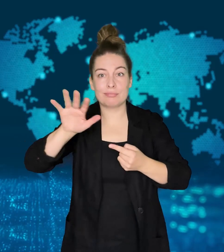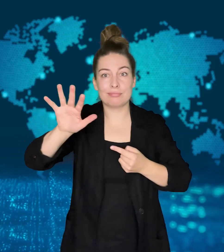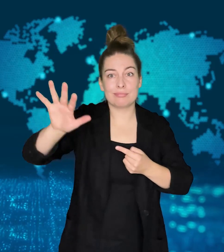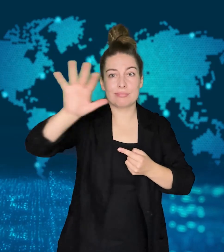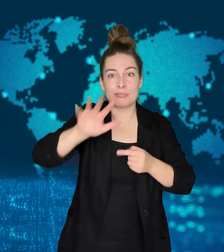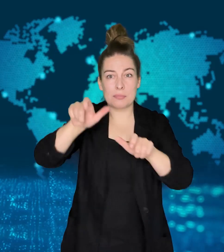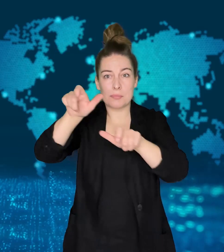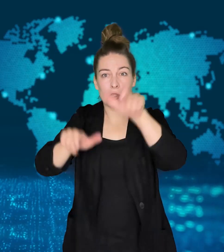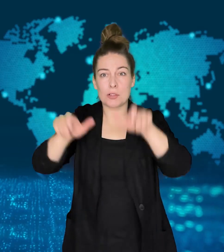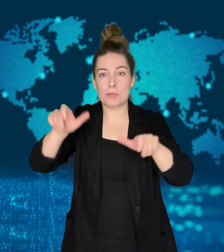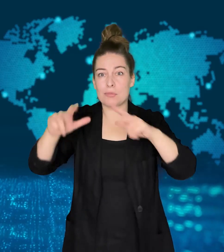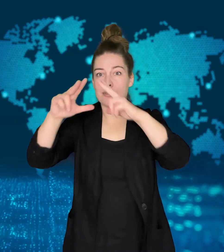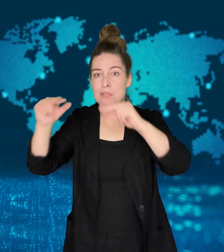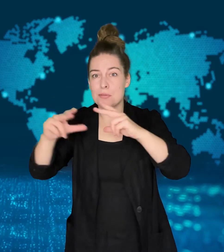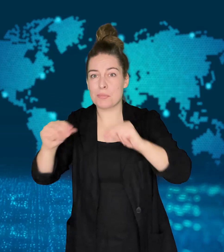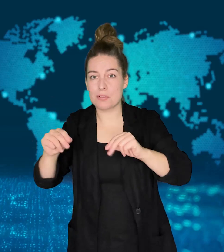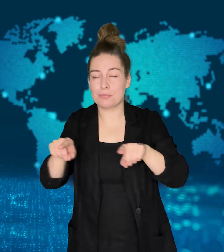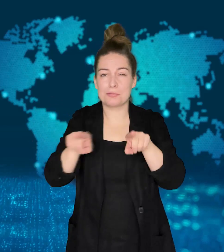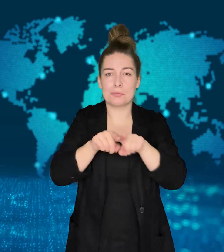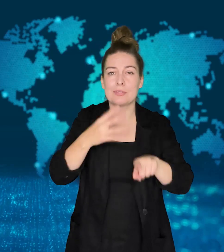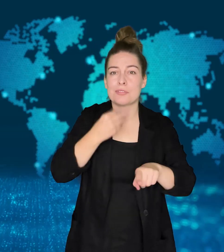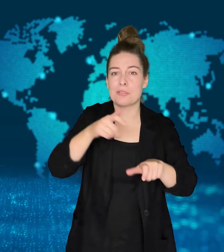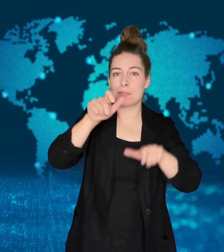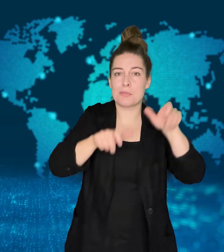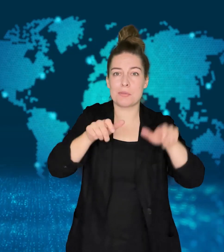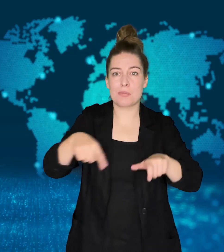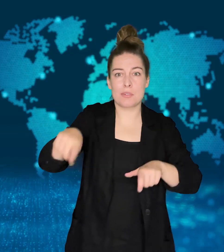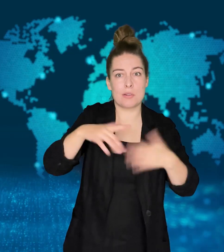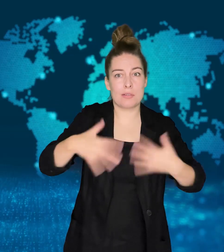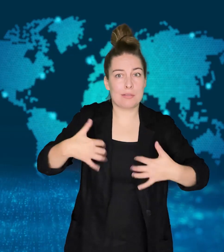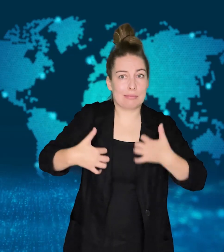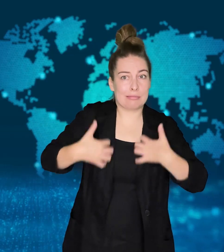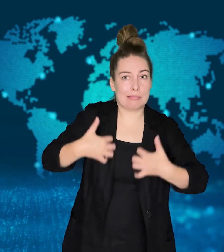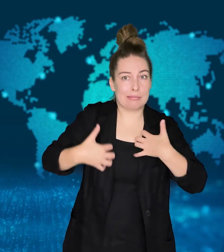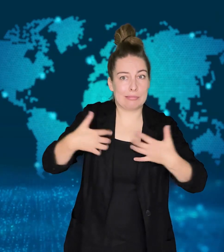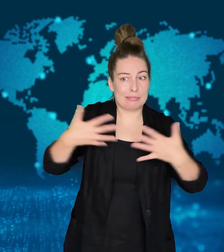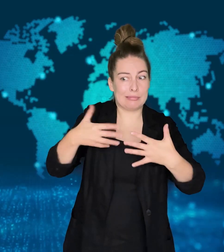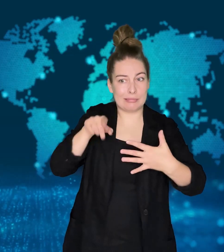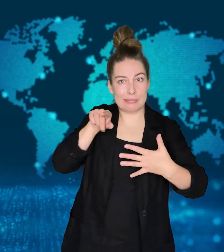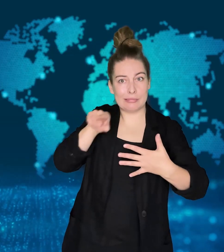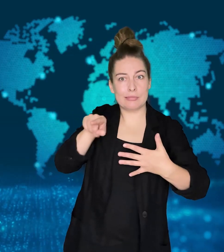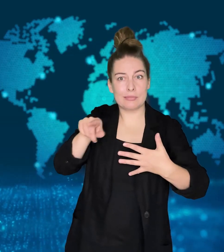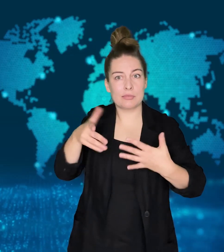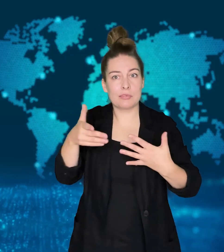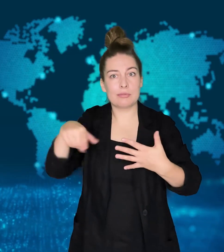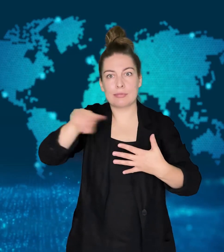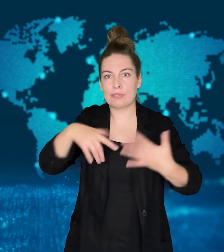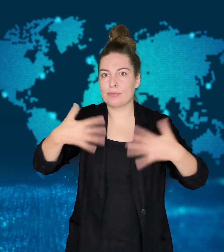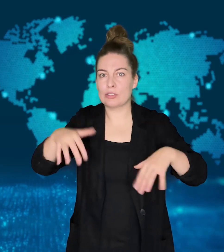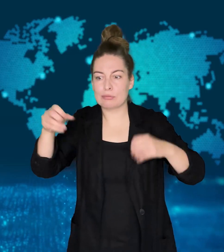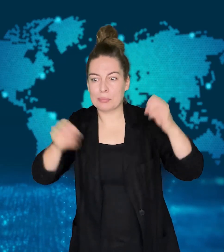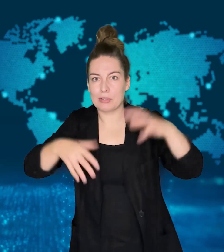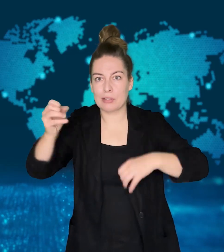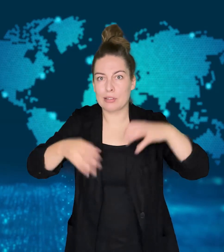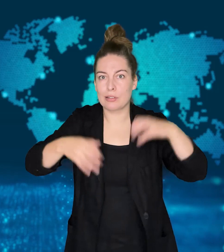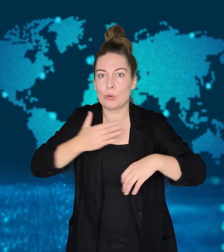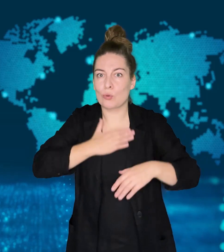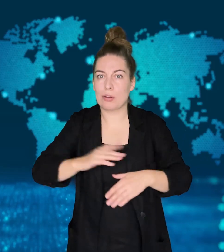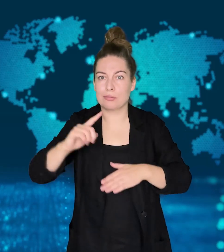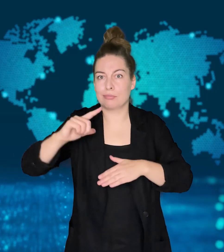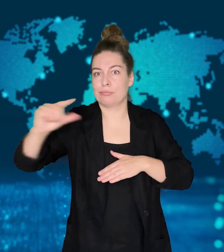for exile amid fears of a war on the Lebanon-Israel border.